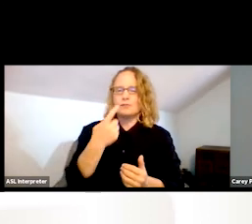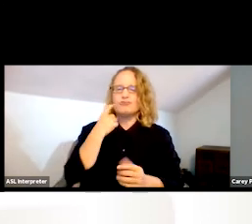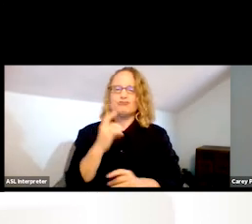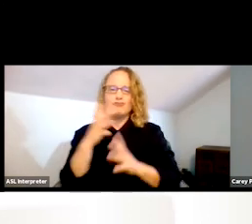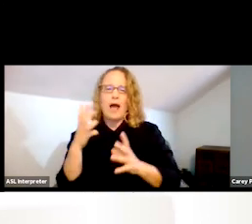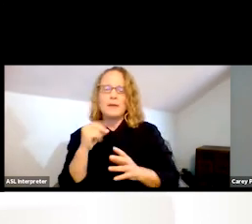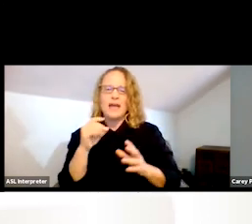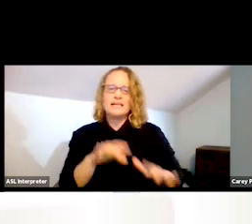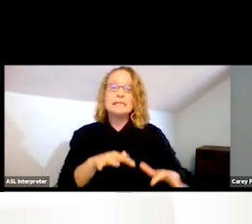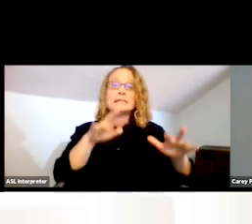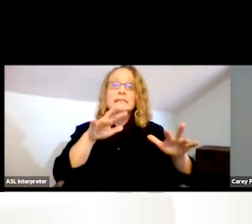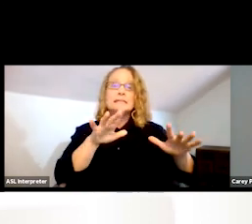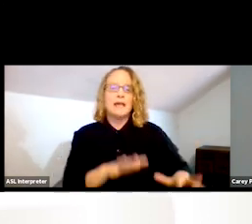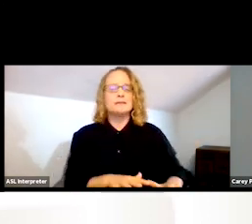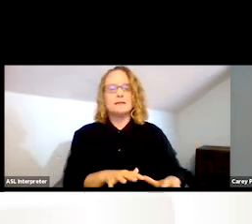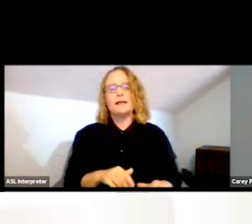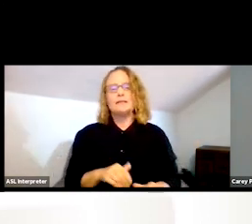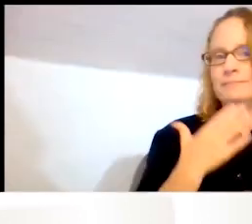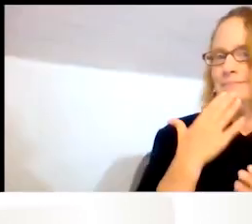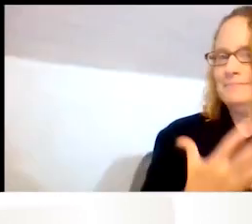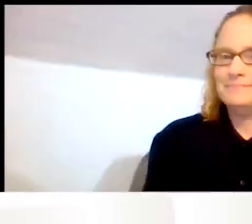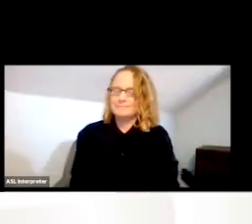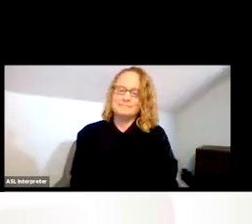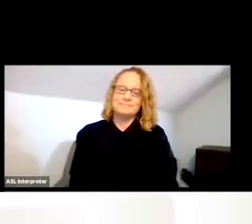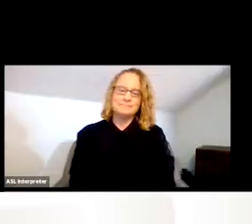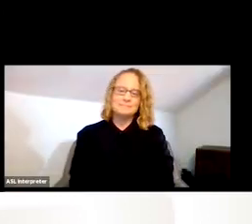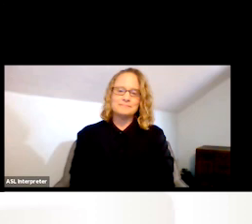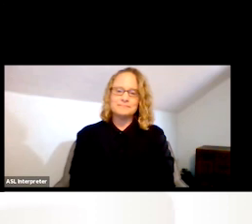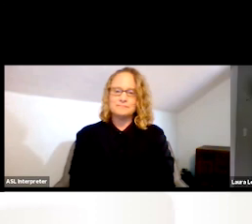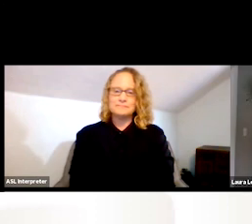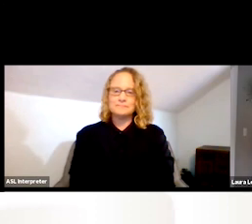And Daniel, I'm sure, he'd be very, very helpful